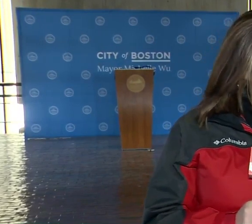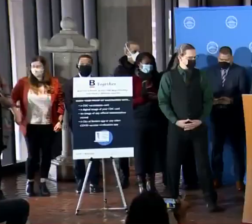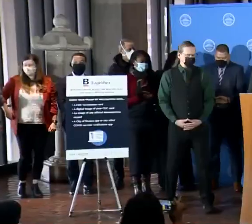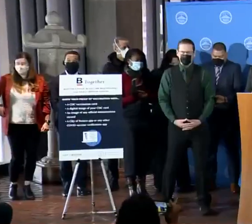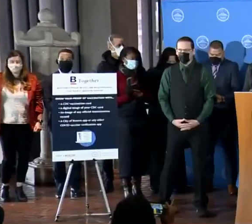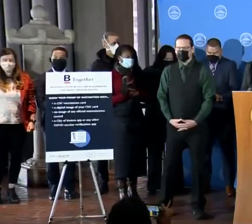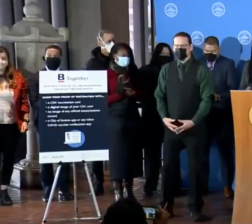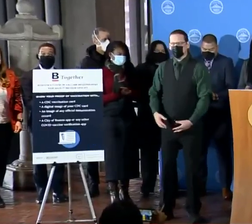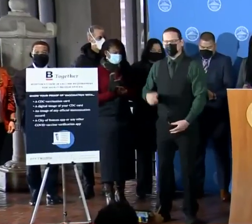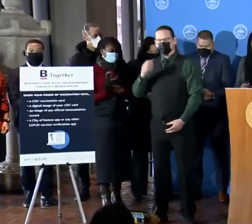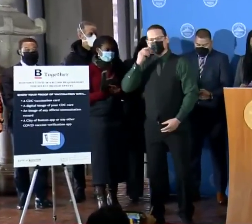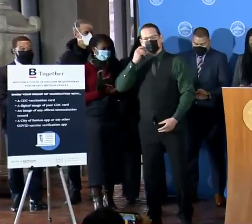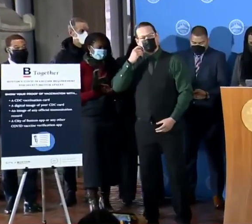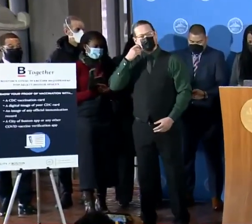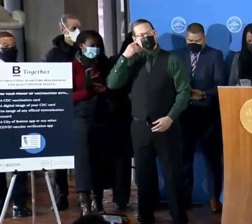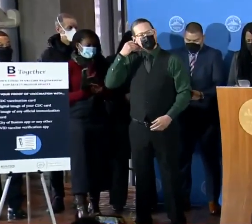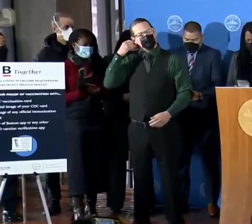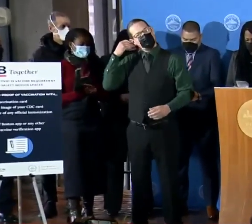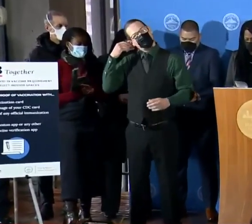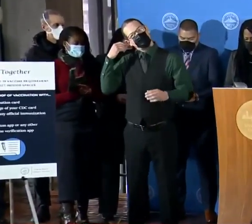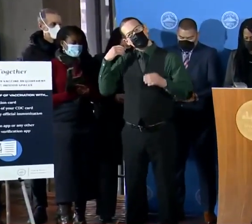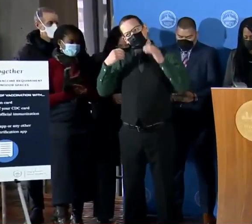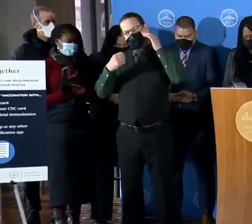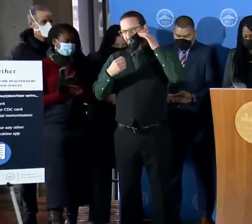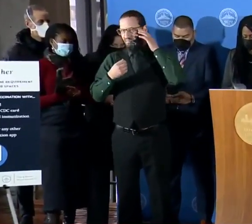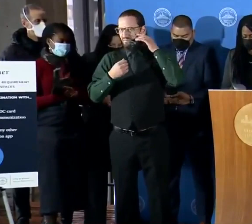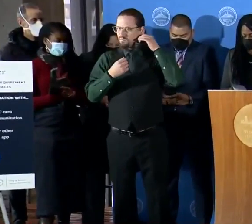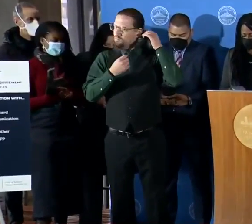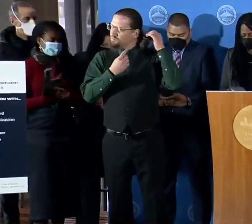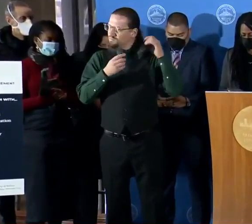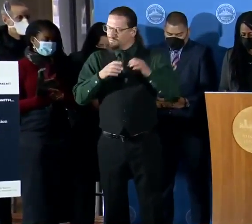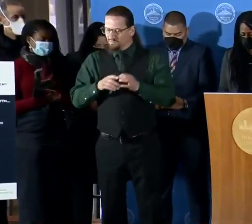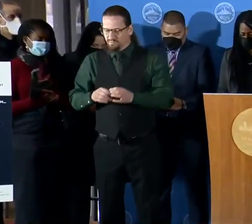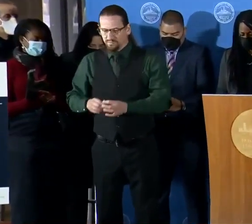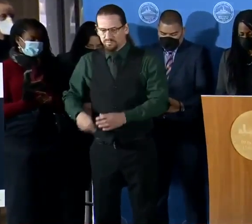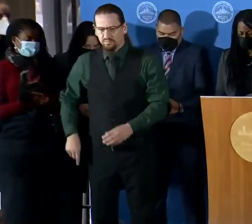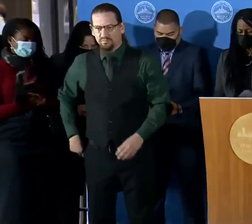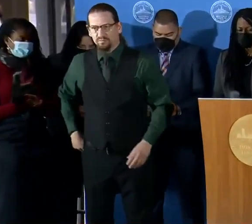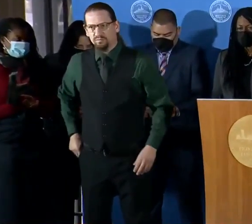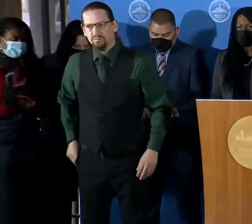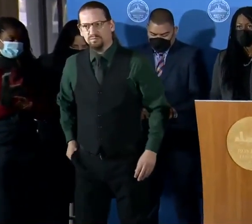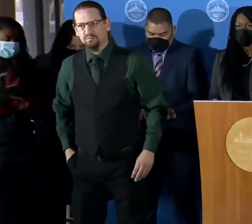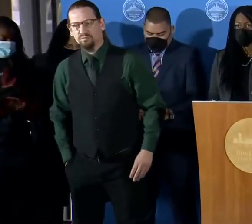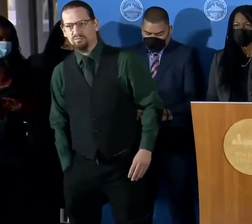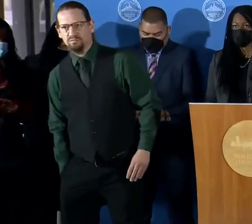THE MAYOR SAYS WE ARE IN THE MIDDLE OF A WINTER SUR,GE ESPECIALLY IN BOSTON.